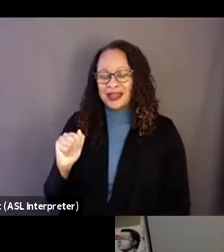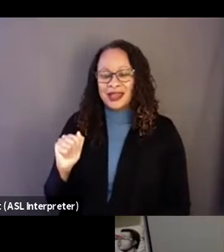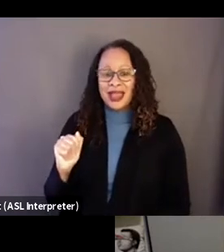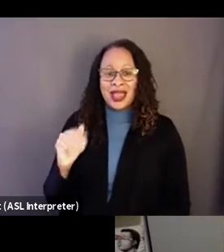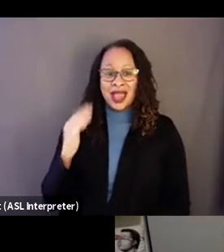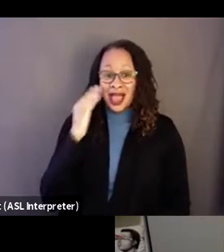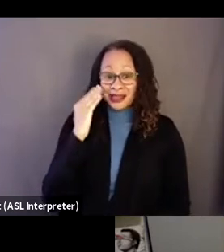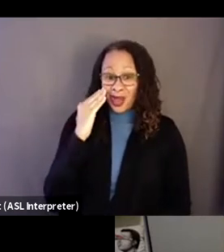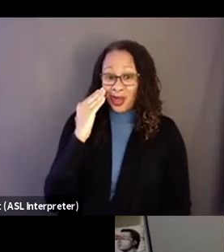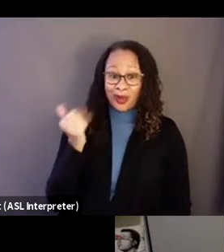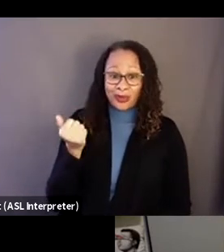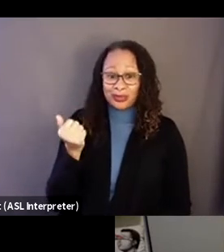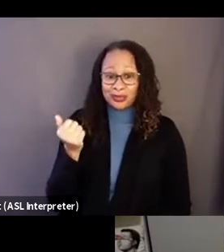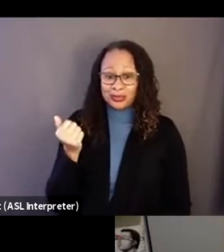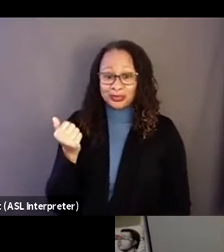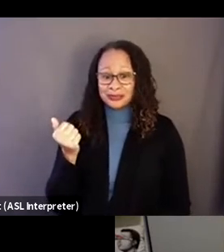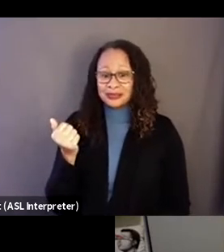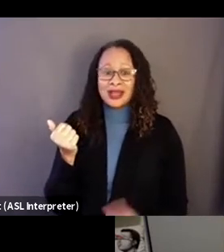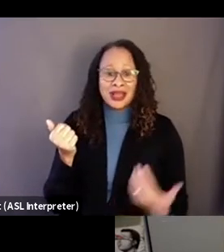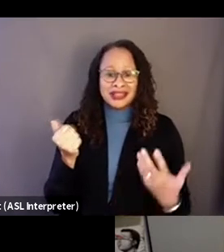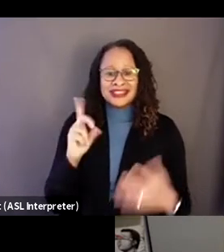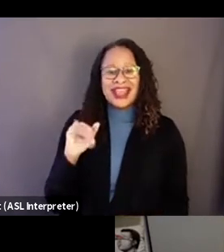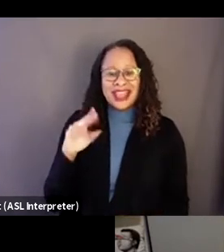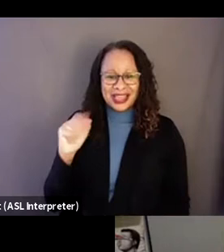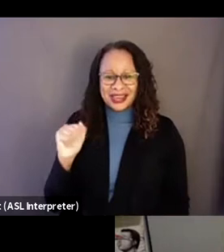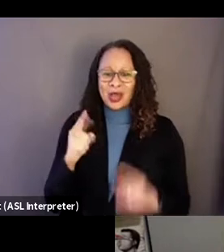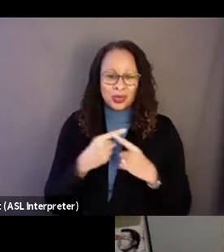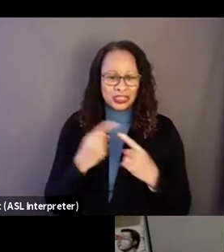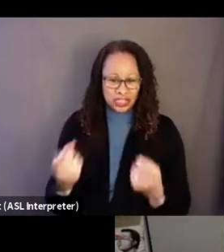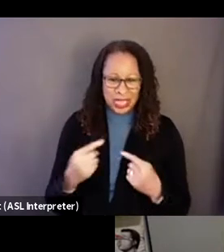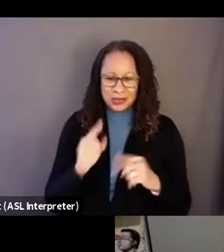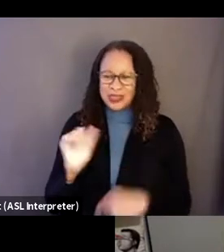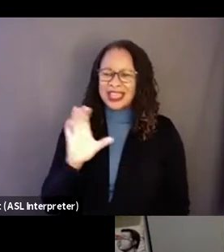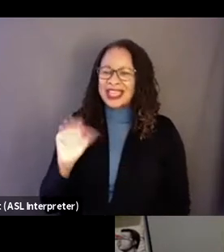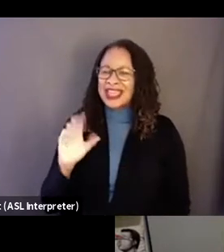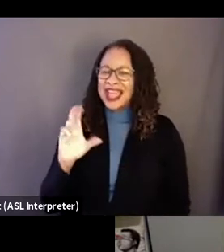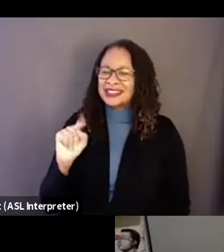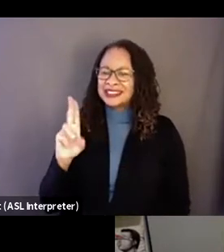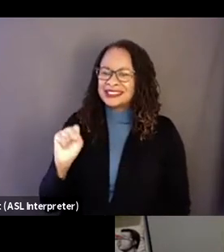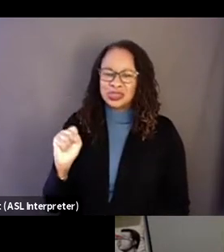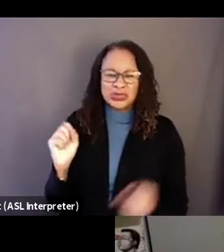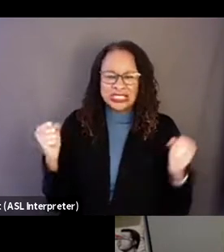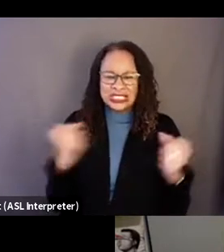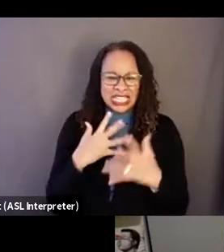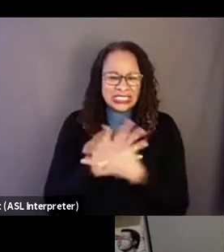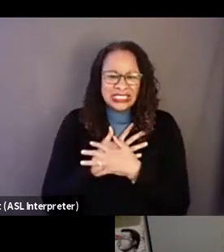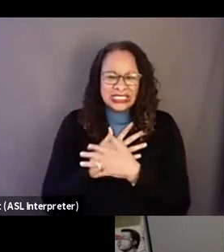she was like a cactus. She was scared and all tightened up. And then the way she bloomed, you know?